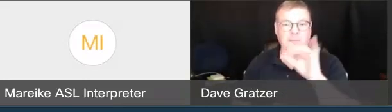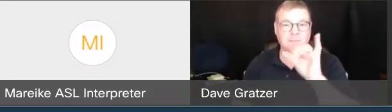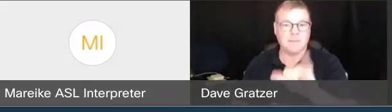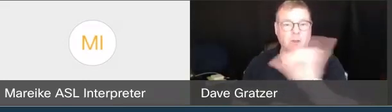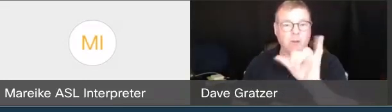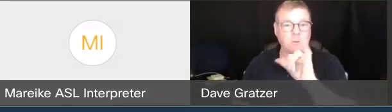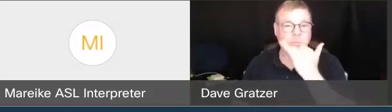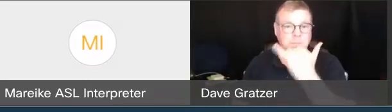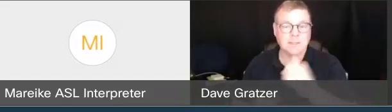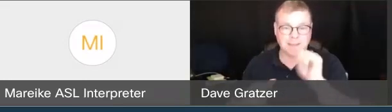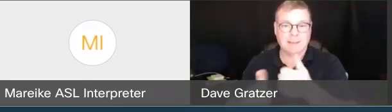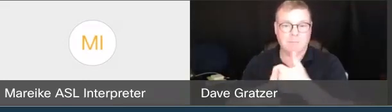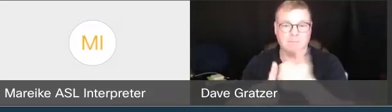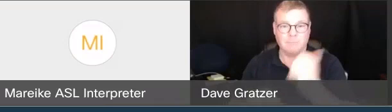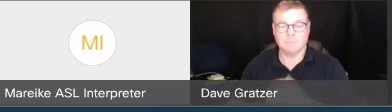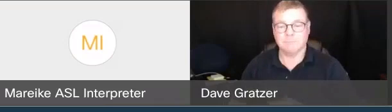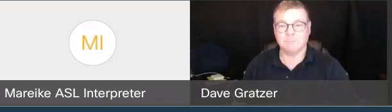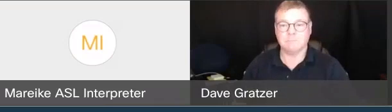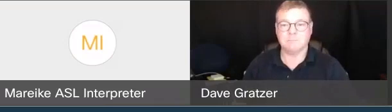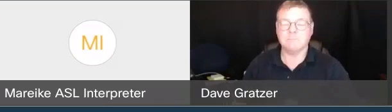that could be avoided. - [Michele] Thank you, that was very